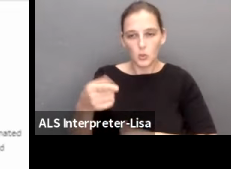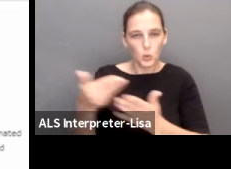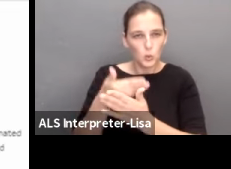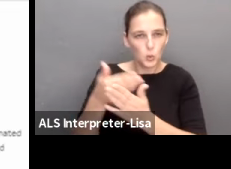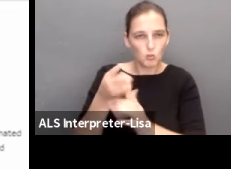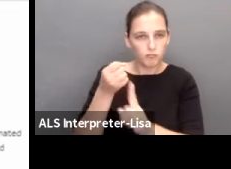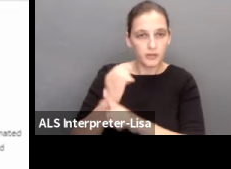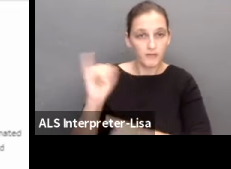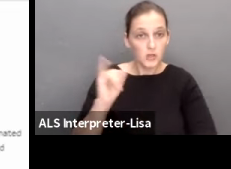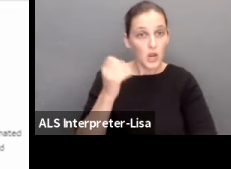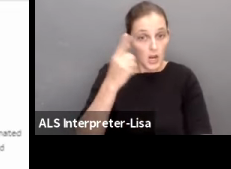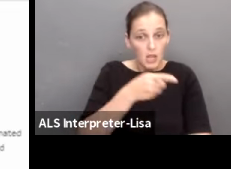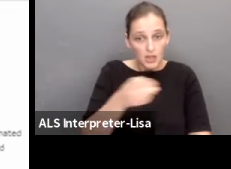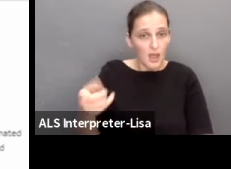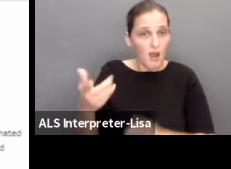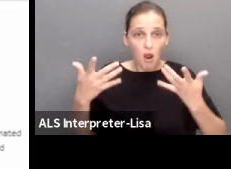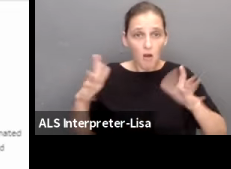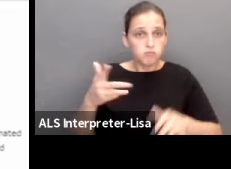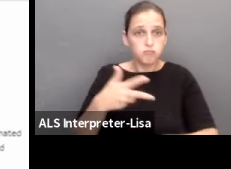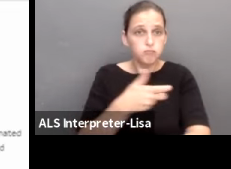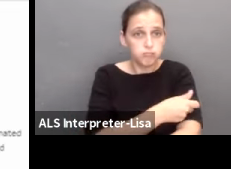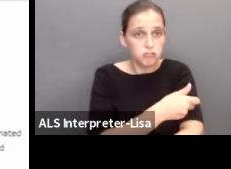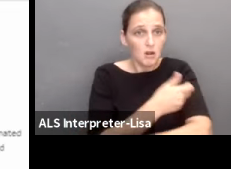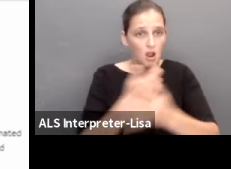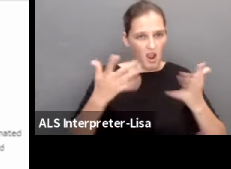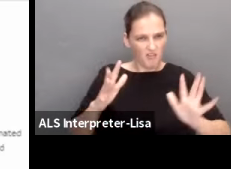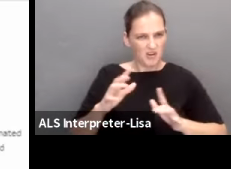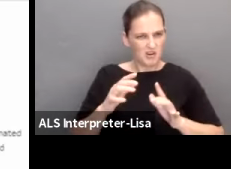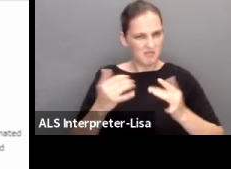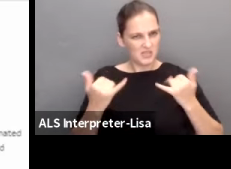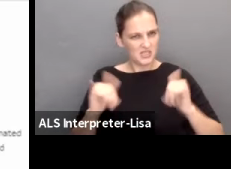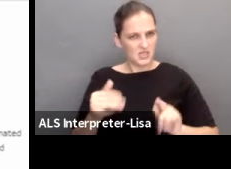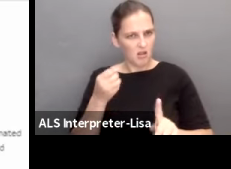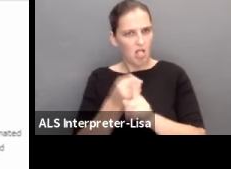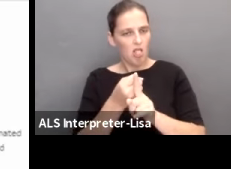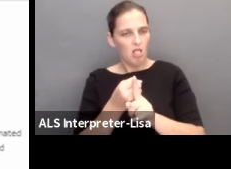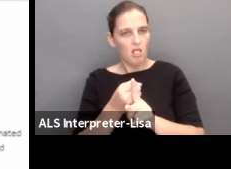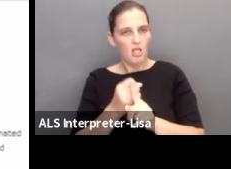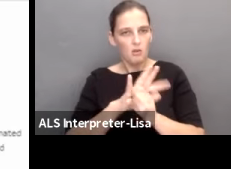been vaccinated against COVID, but they still end up getting COVID and end up getting hospitalized.